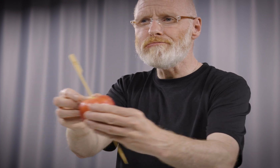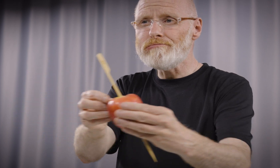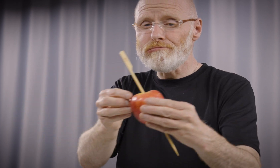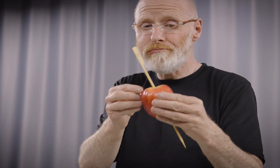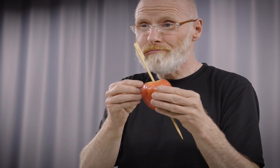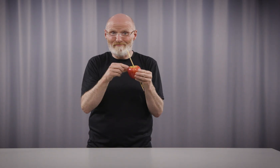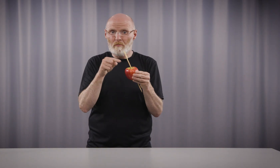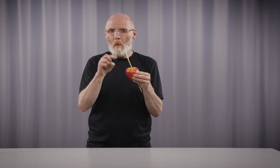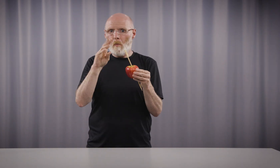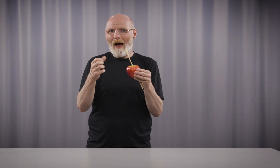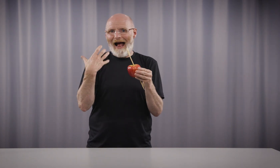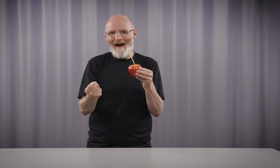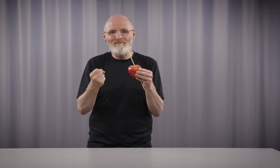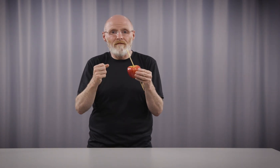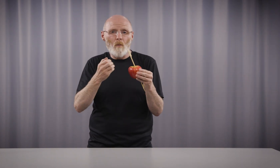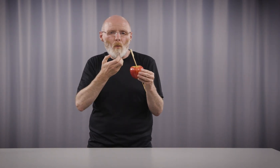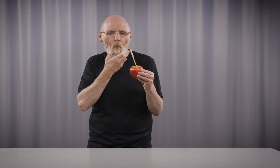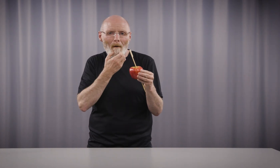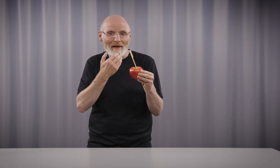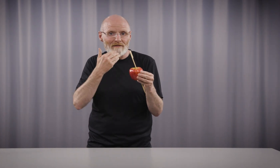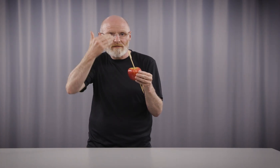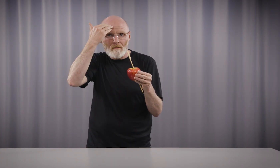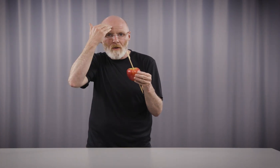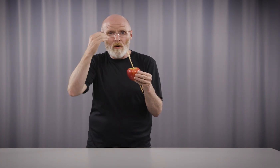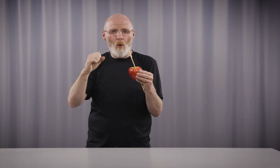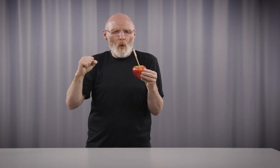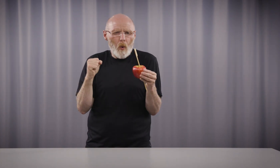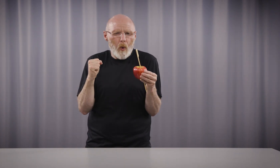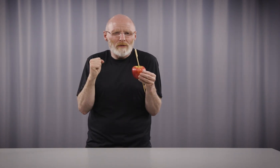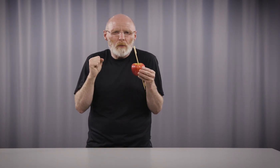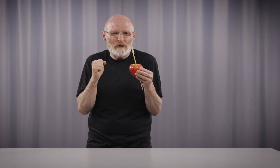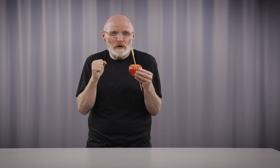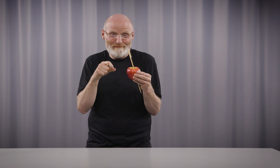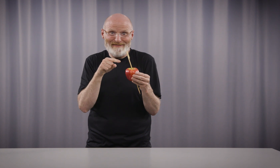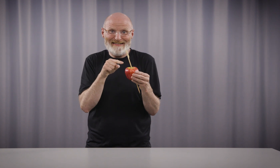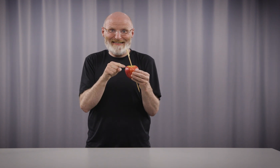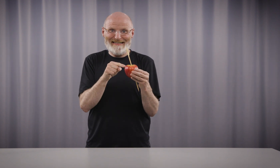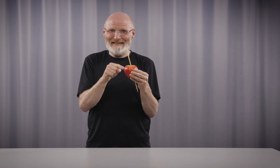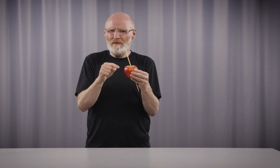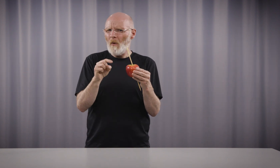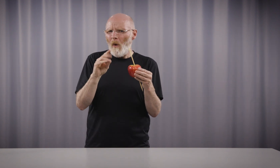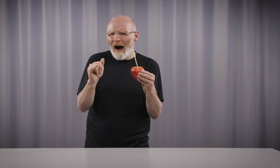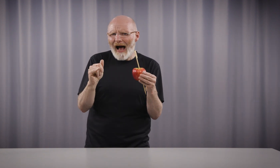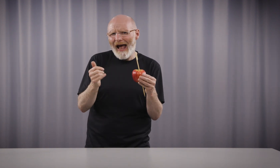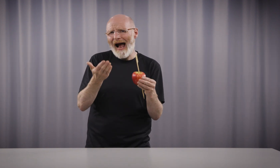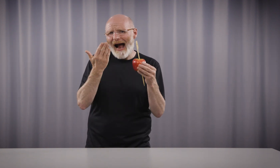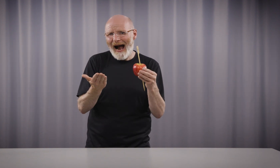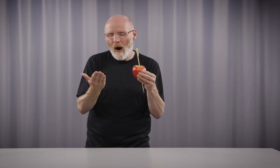as it orbits the sun. And that's the reason why it's warmer in the summer and colder in the winter. This tilted axis.